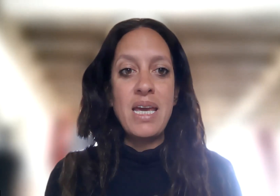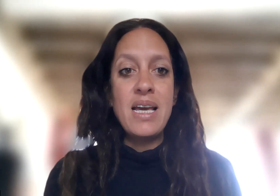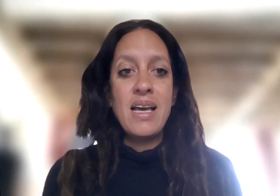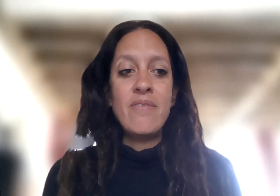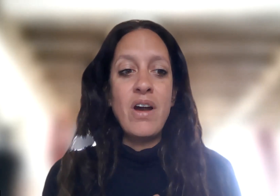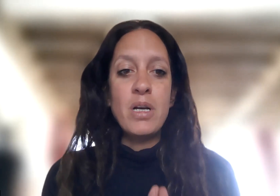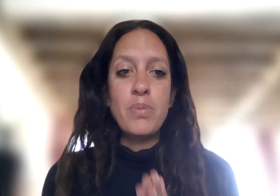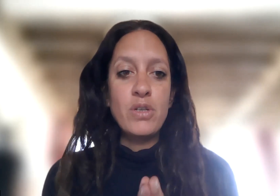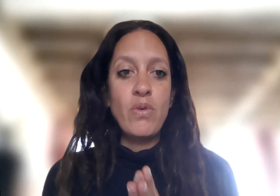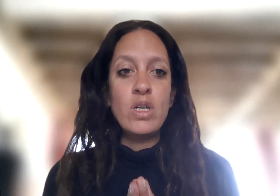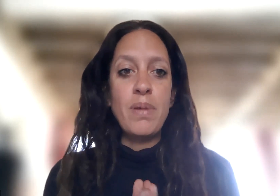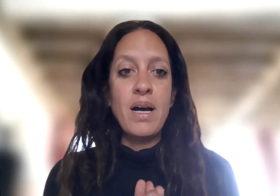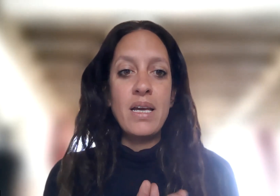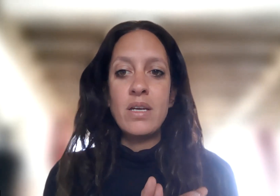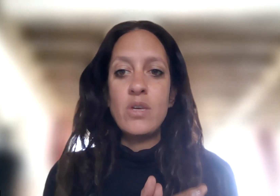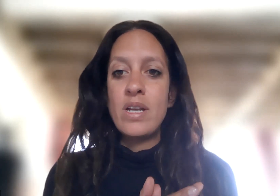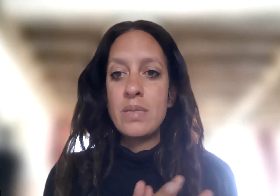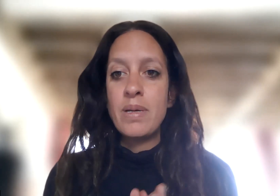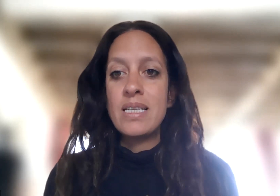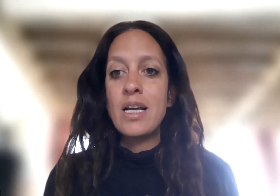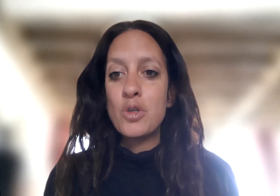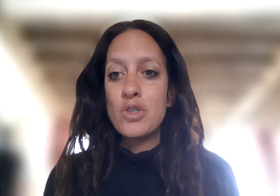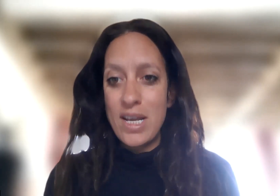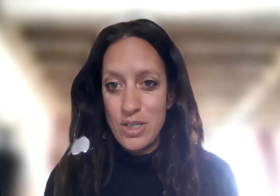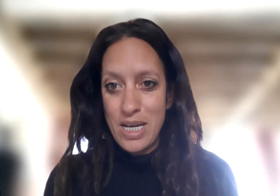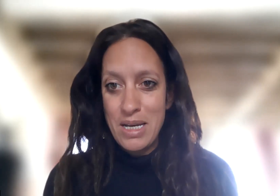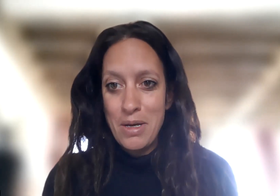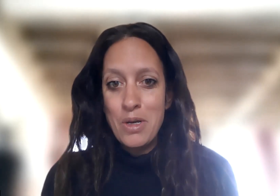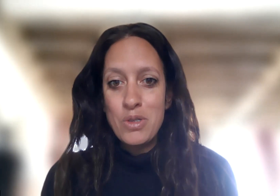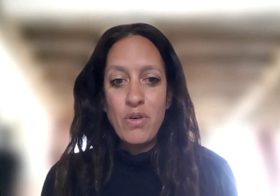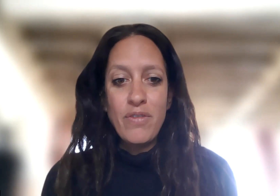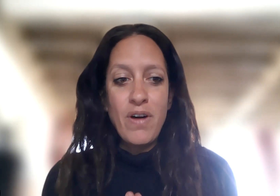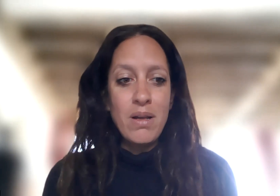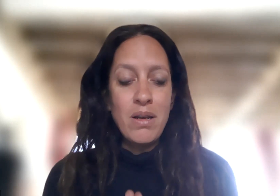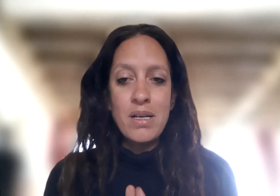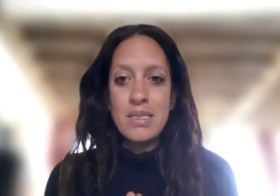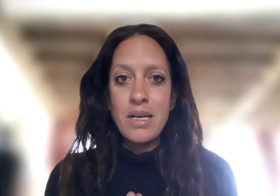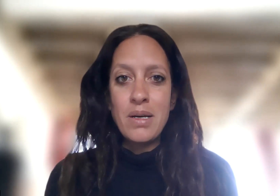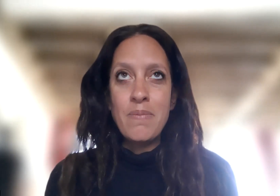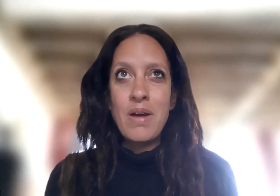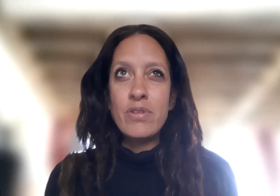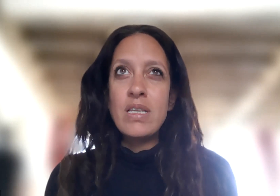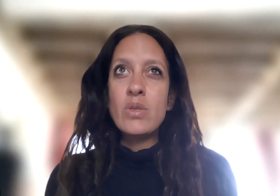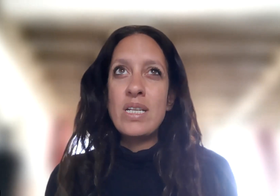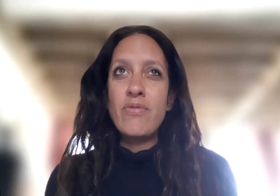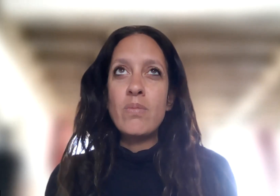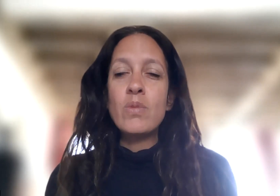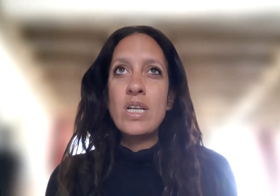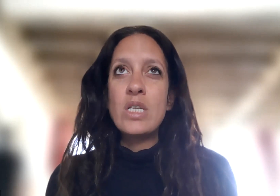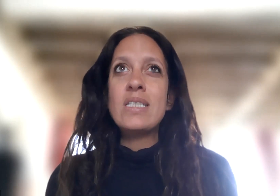Disability inclusion, it has become since 2020 a corporately led initiative within WFP and very much